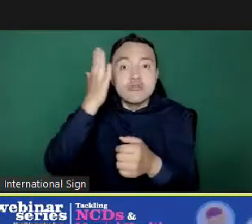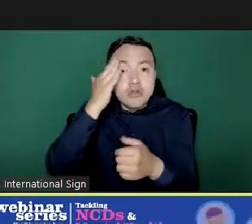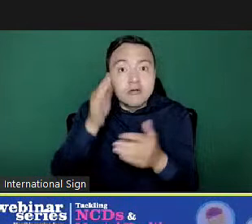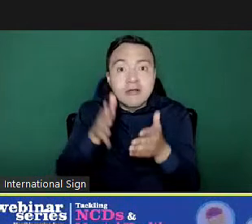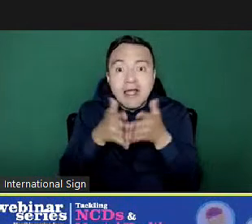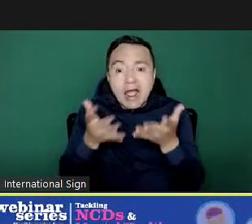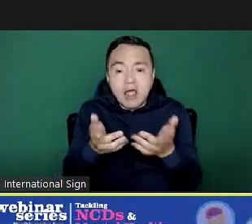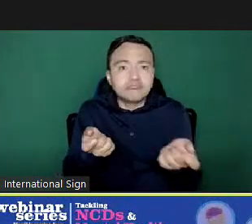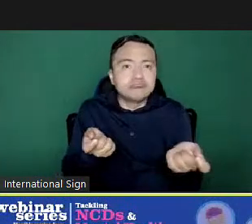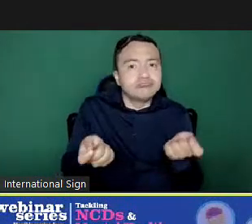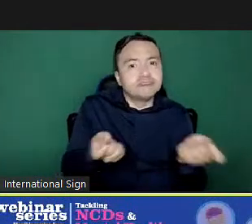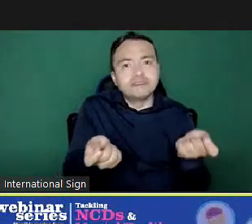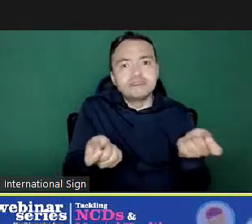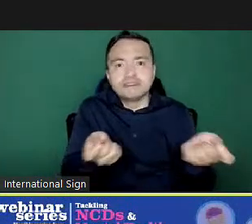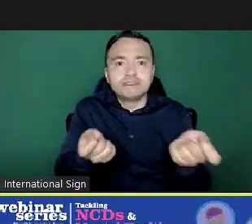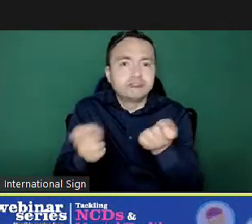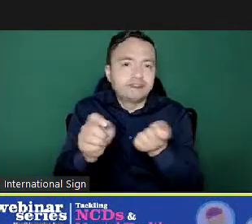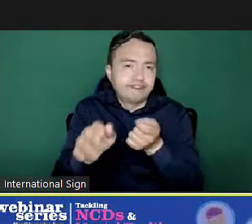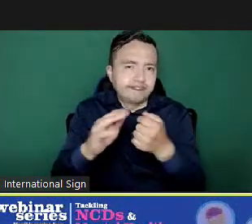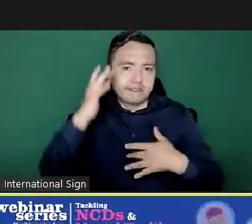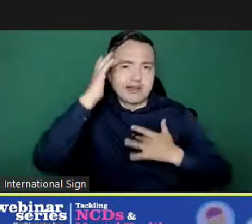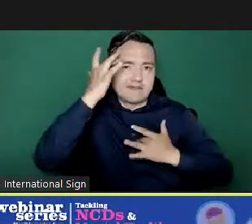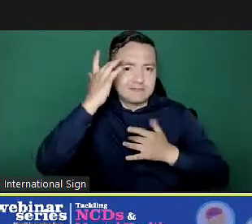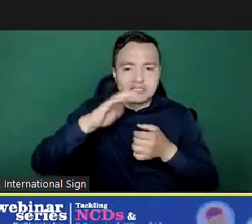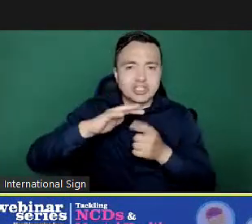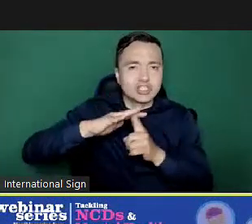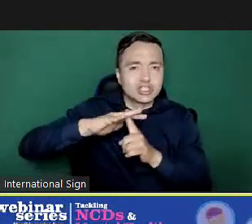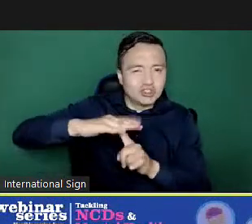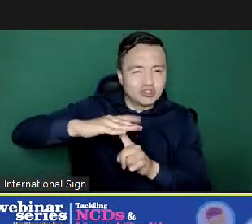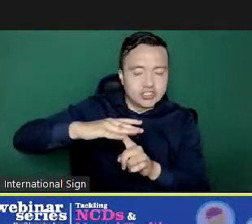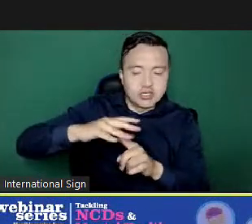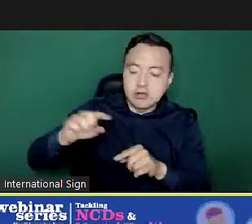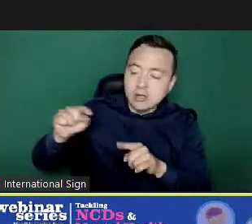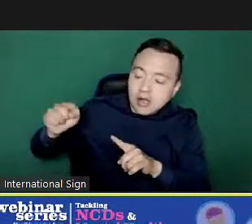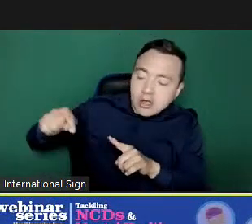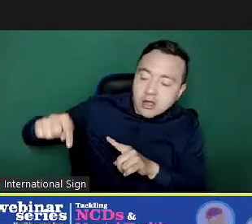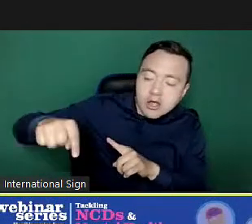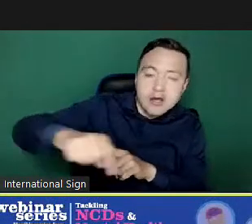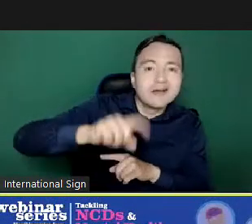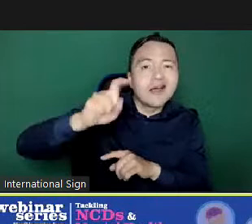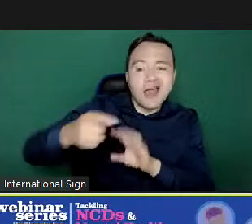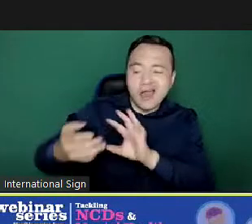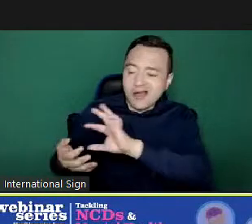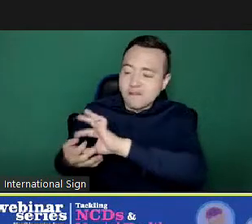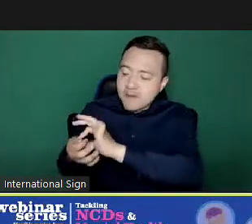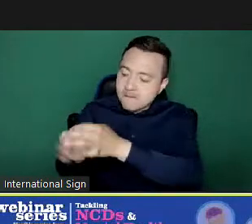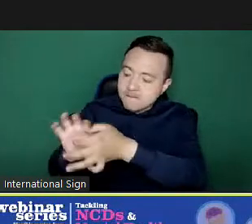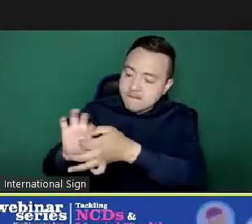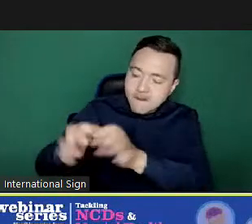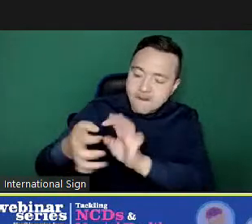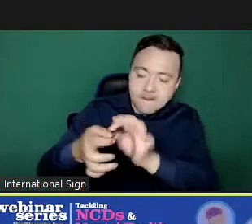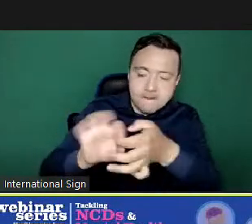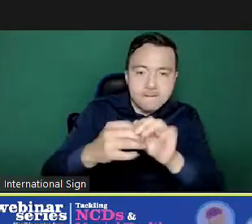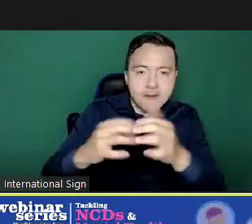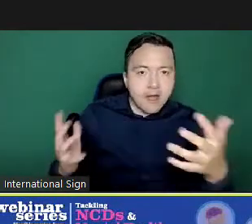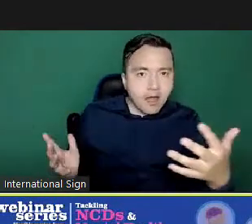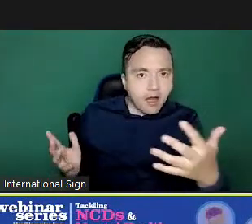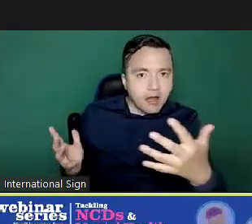But it's meant to be applied in a comprehensive, coordinated way, for the patient at the center.